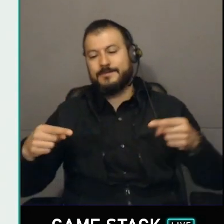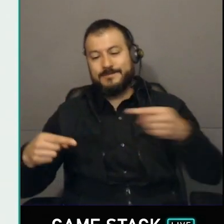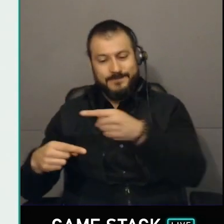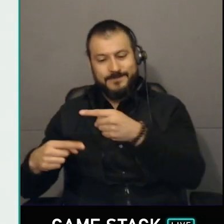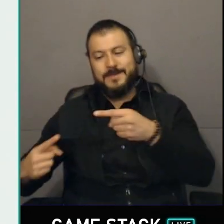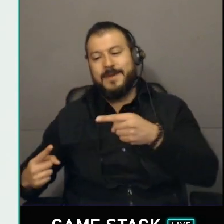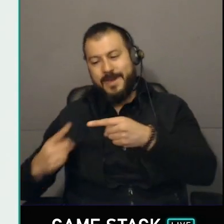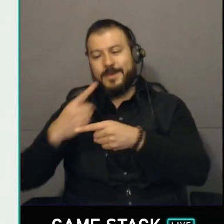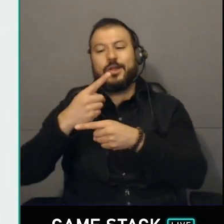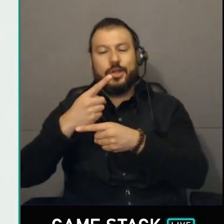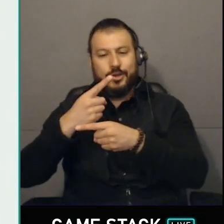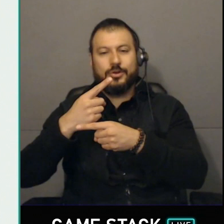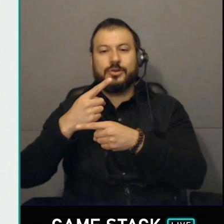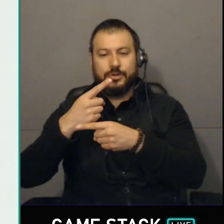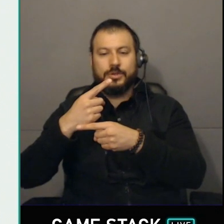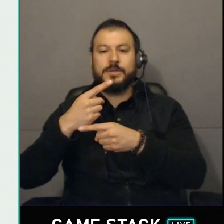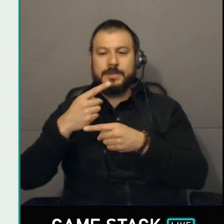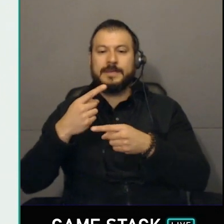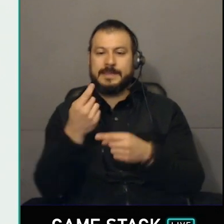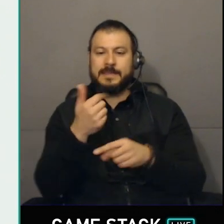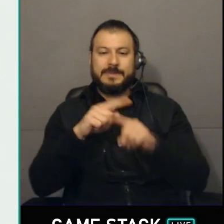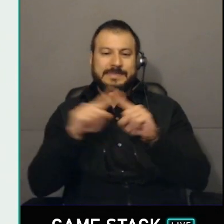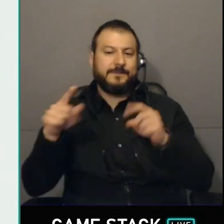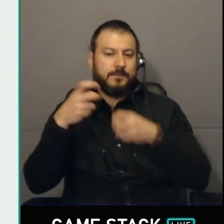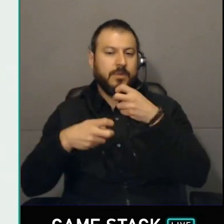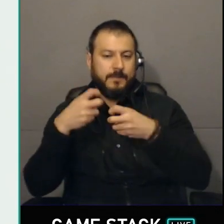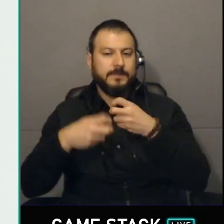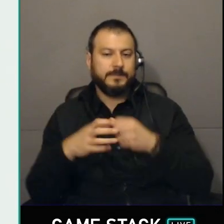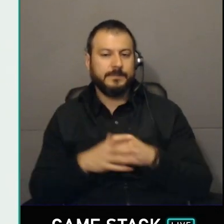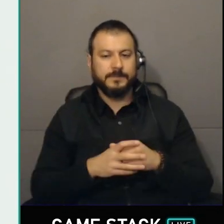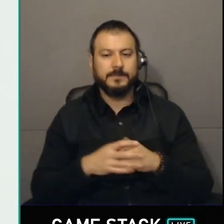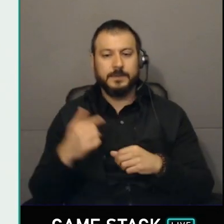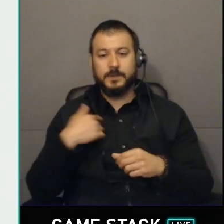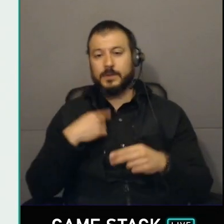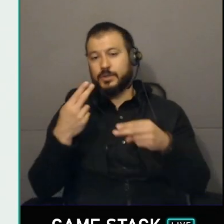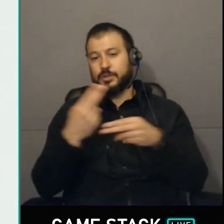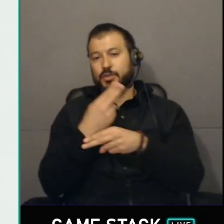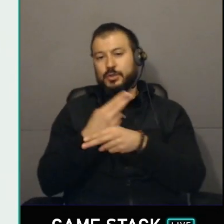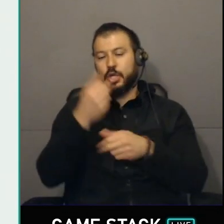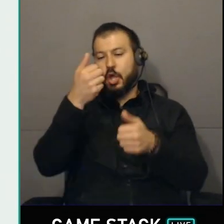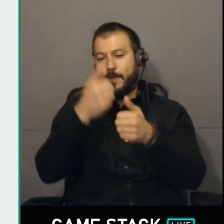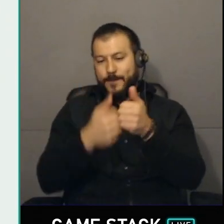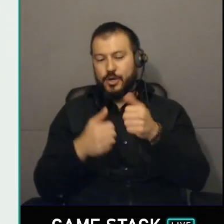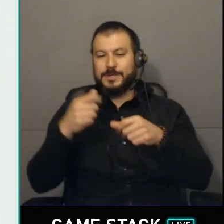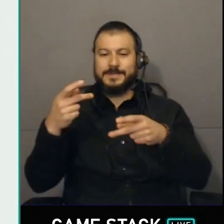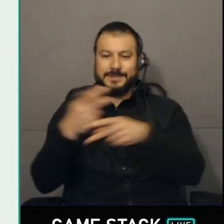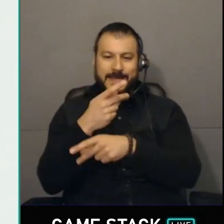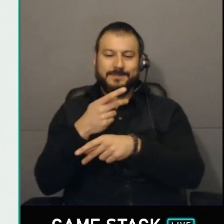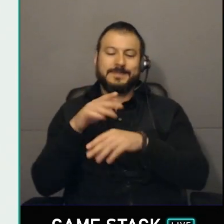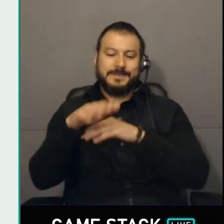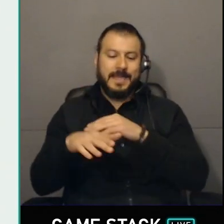they're slightly different problems. We're using per time step or per step information, like time step and gravity